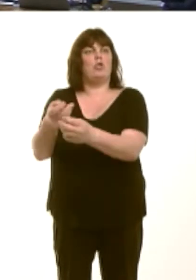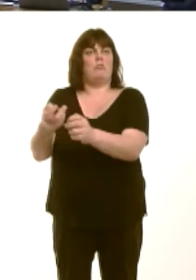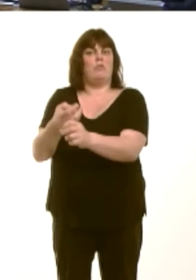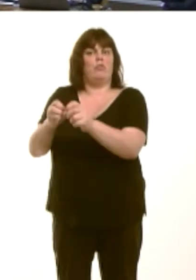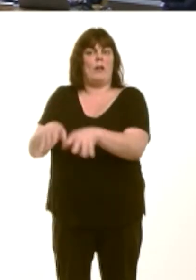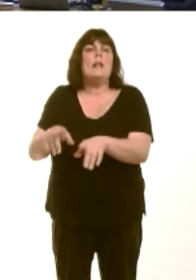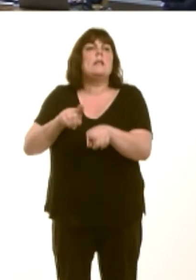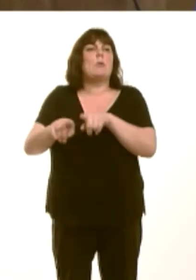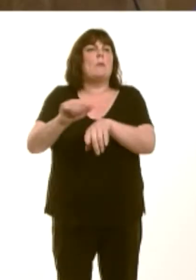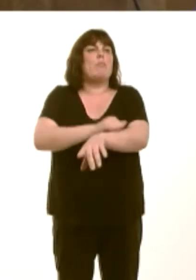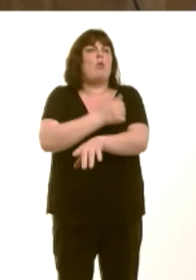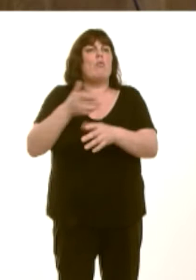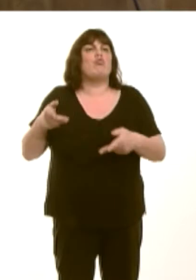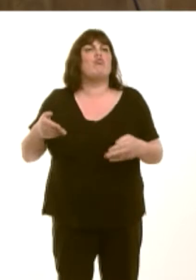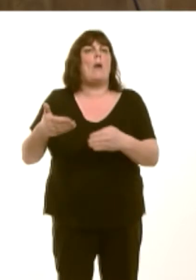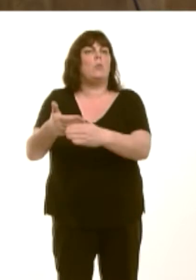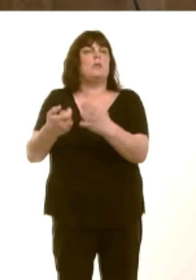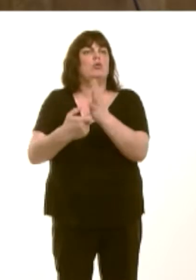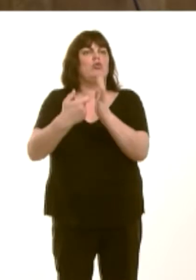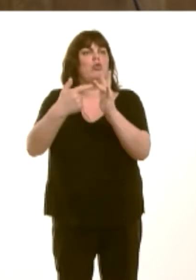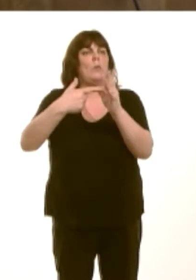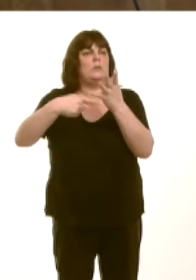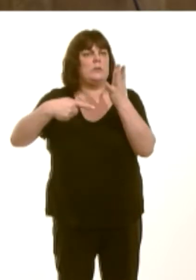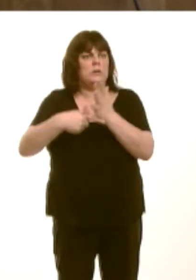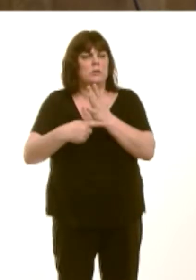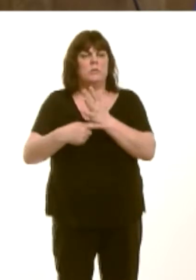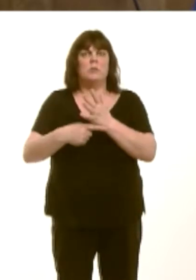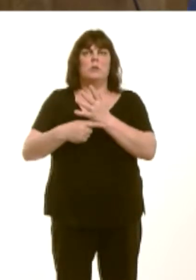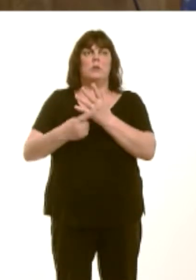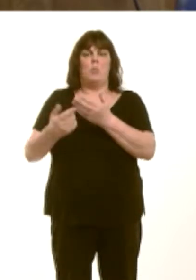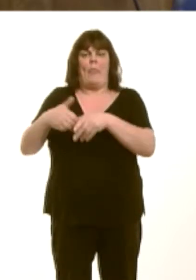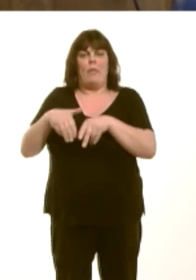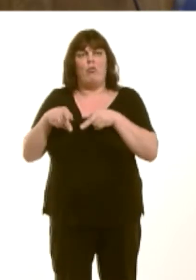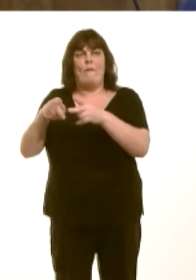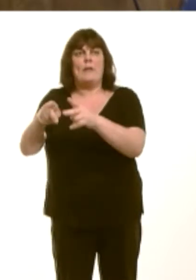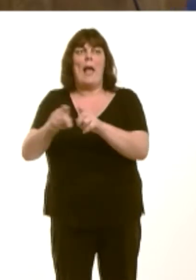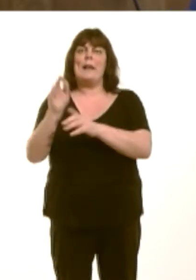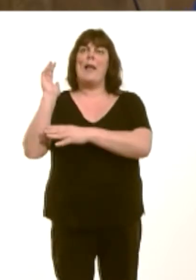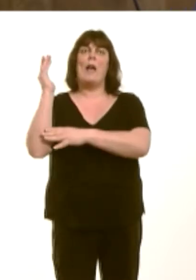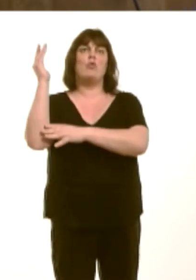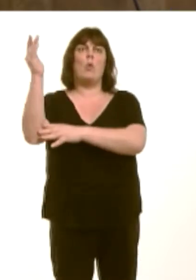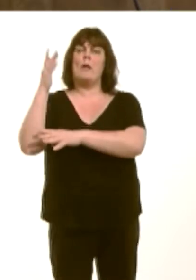in our rivers and, indeed, where they have responsibilities to maintain hedgerows, to observe the law in that regard as well.